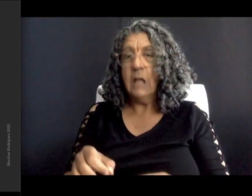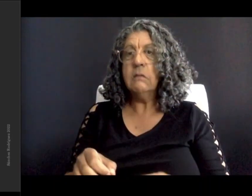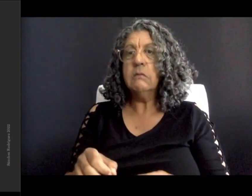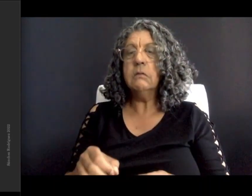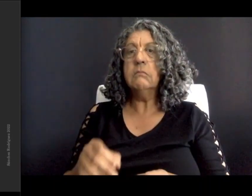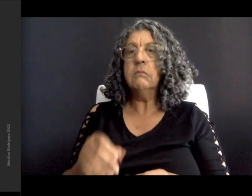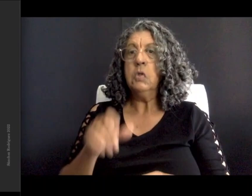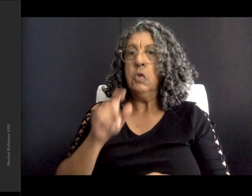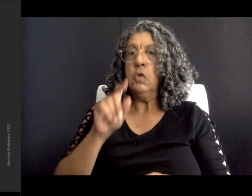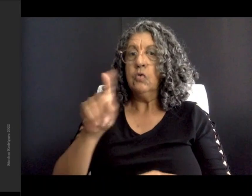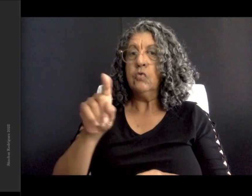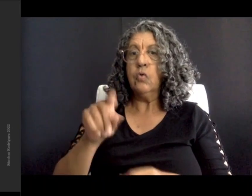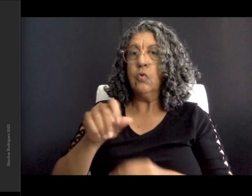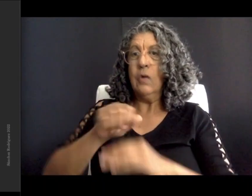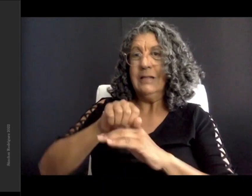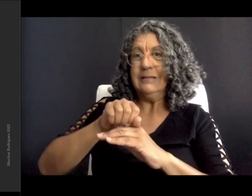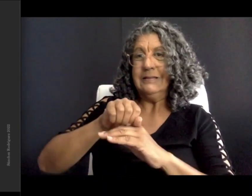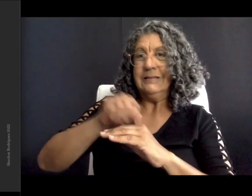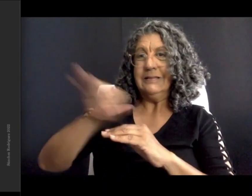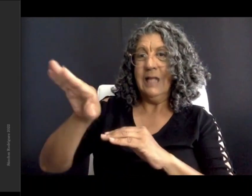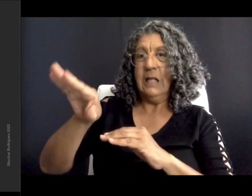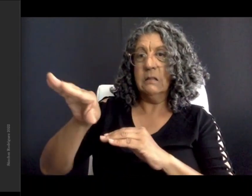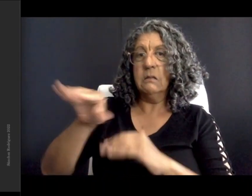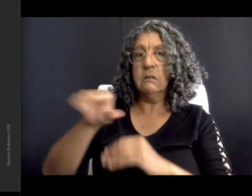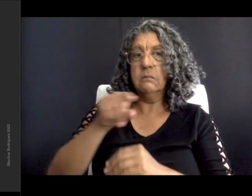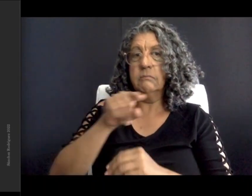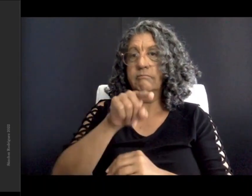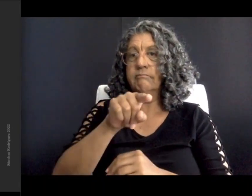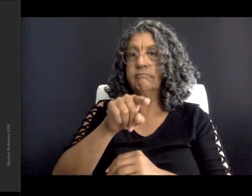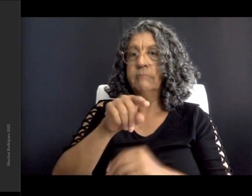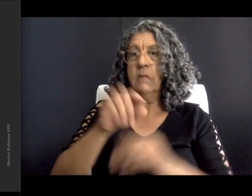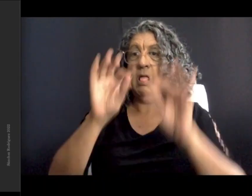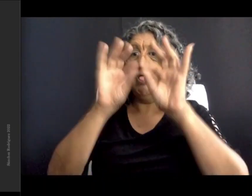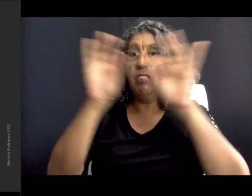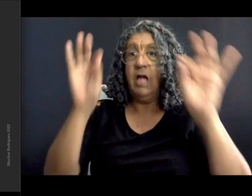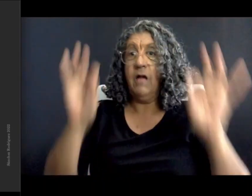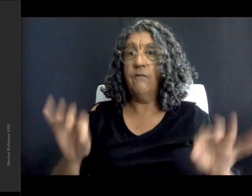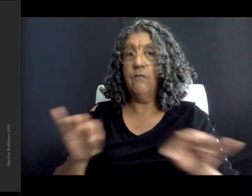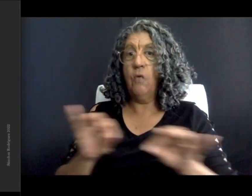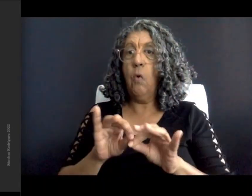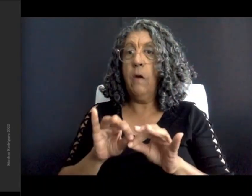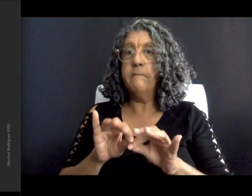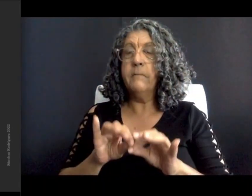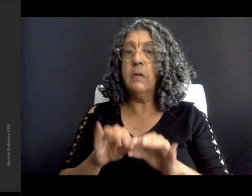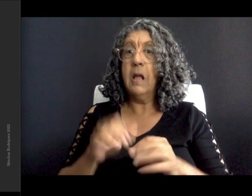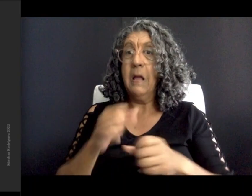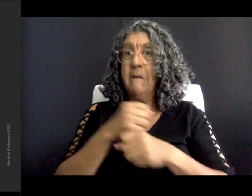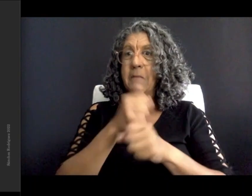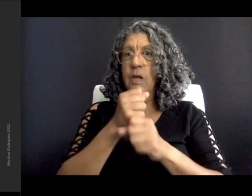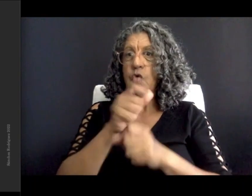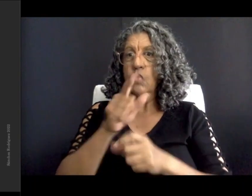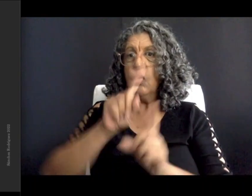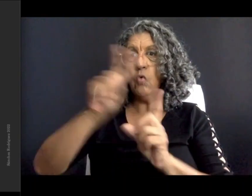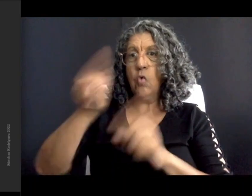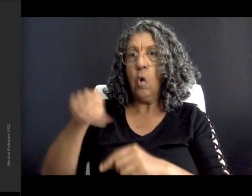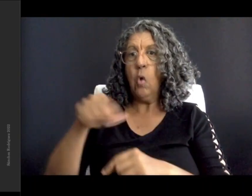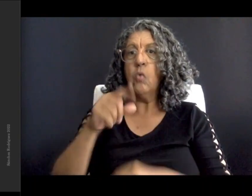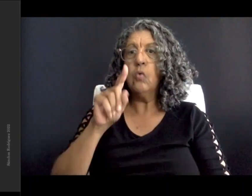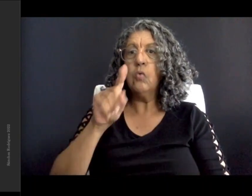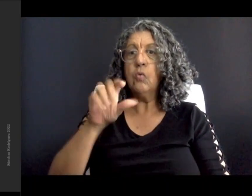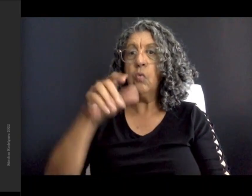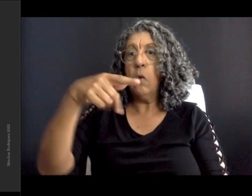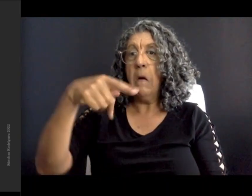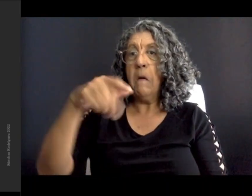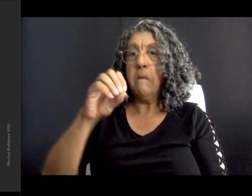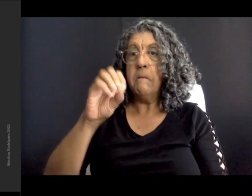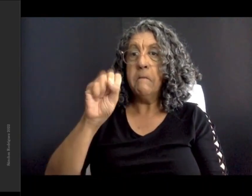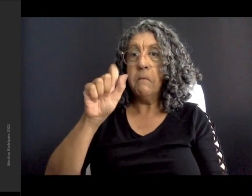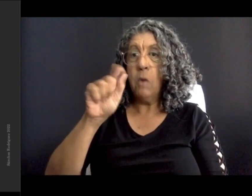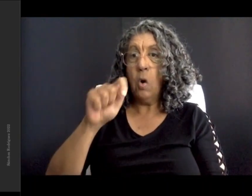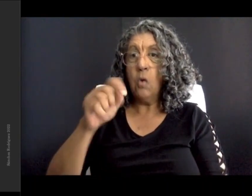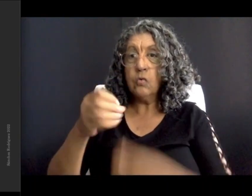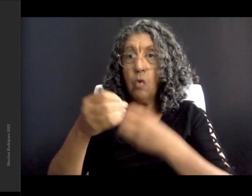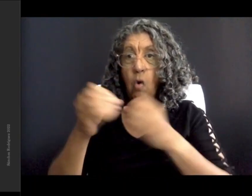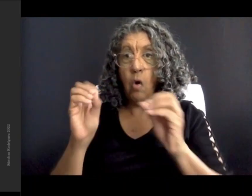If you decide to send in that form make sure you go to the Post Office